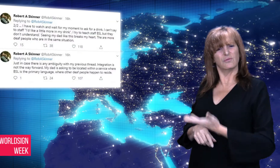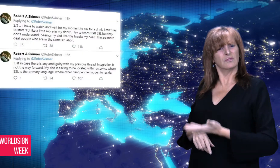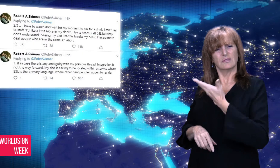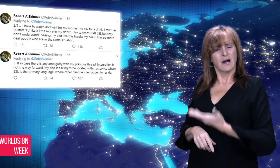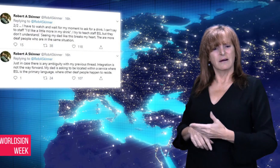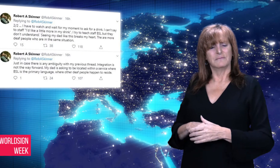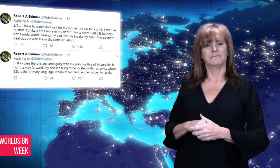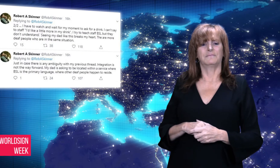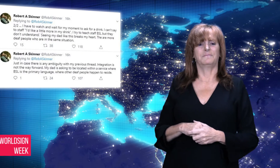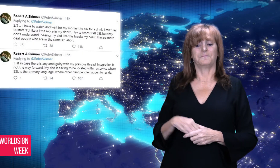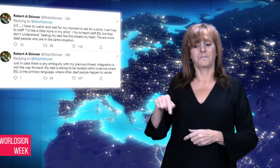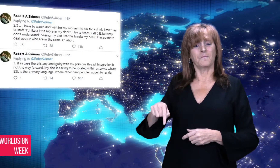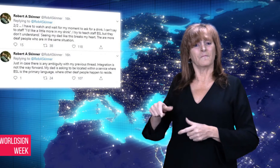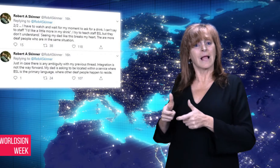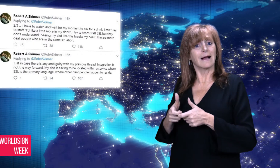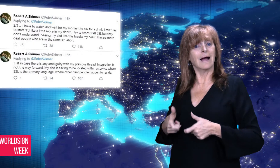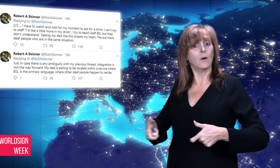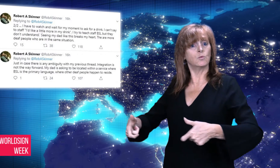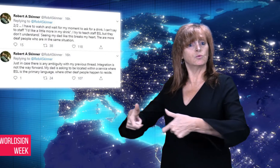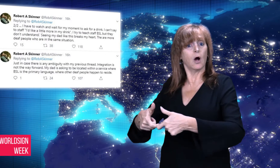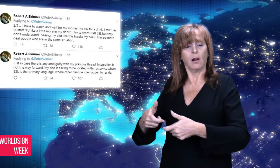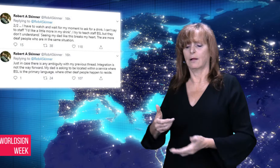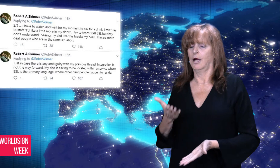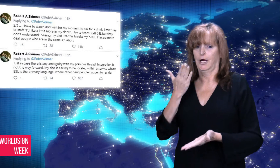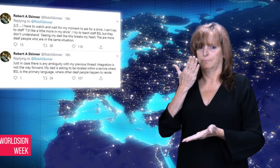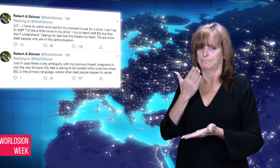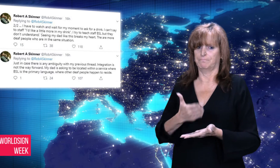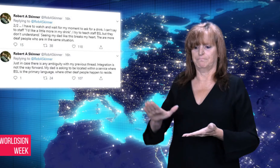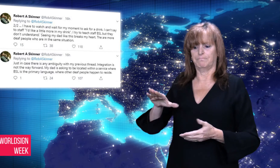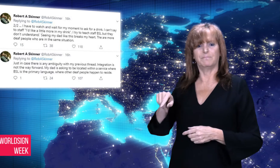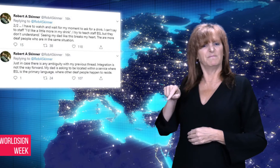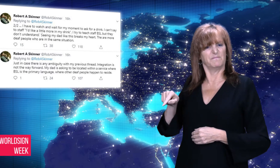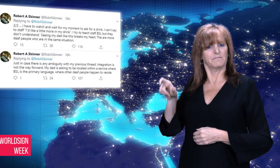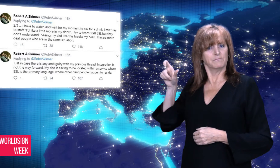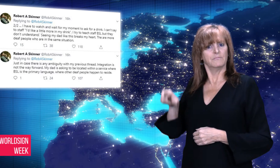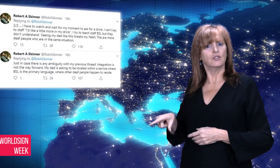him. The local council rejected John’s request to